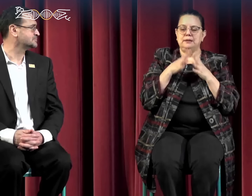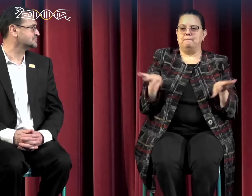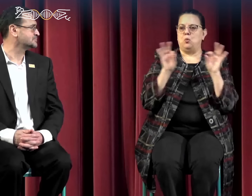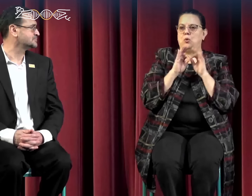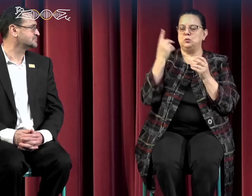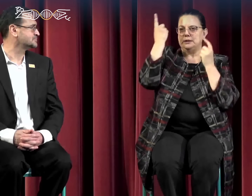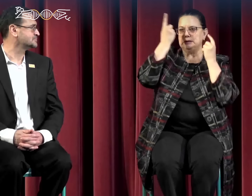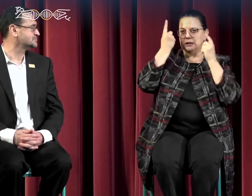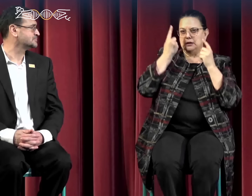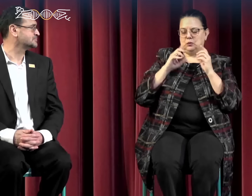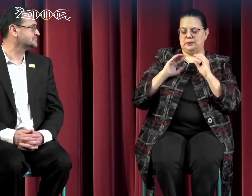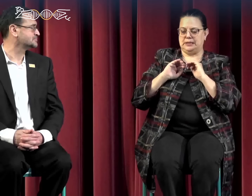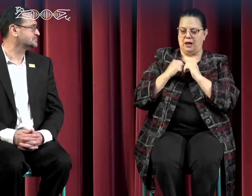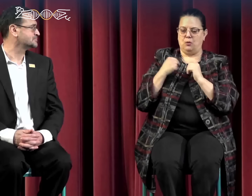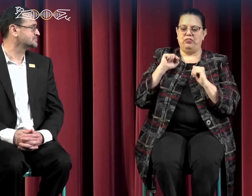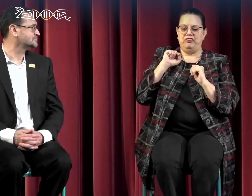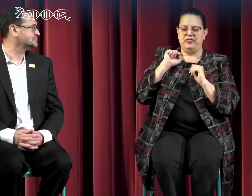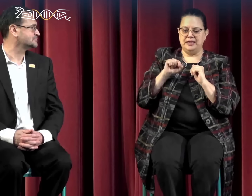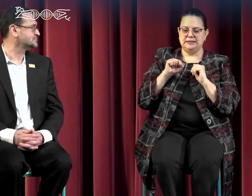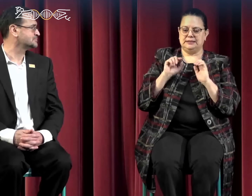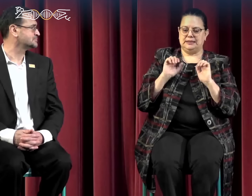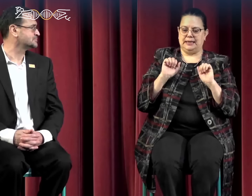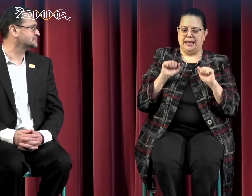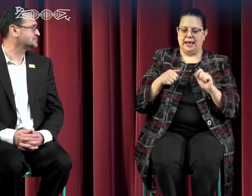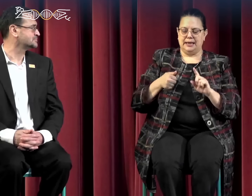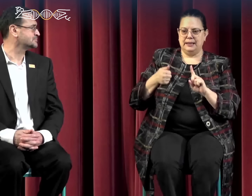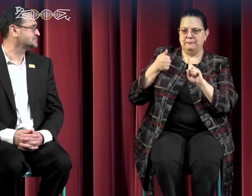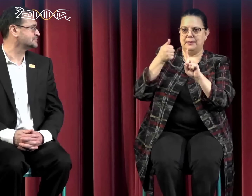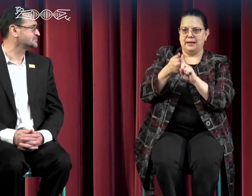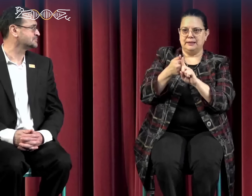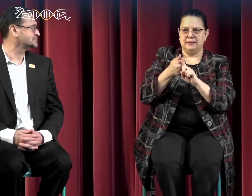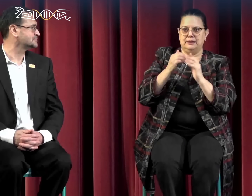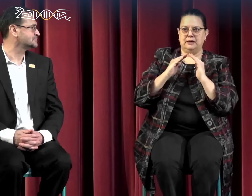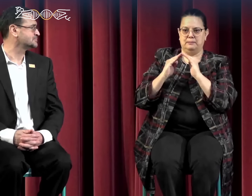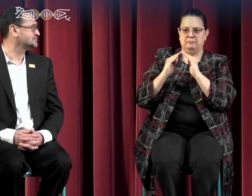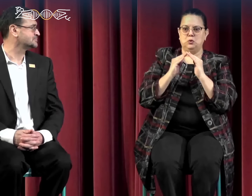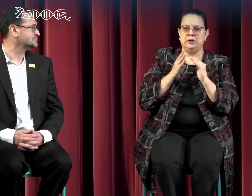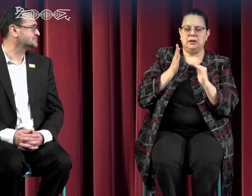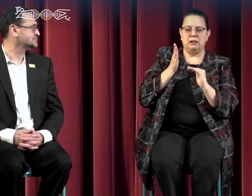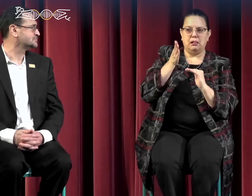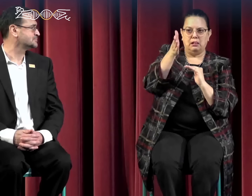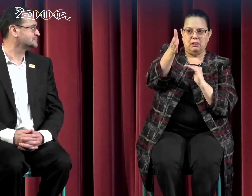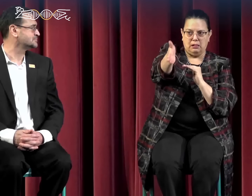One point that is important to consider is the impact on Deaf communities